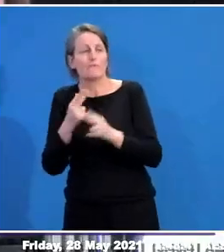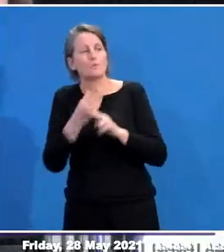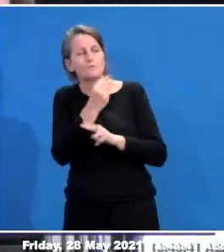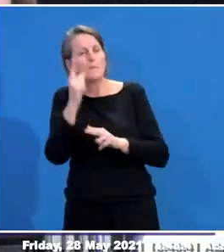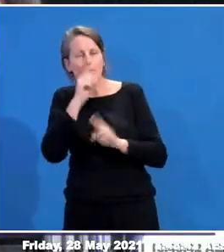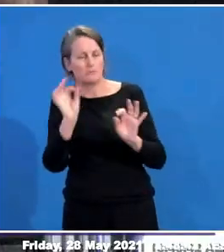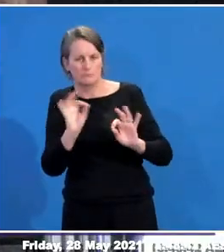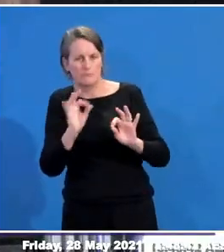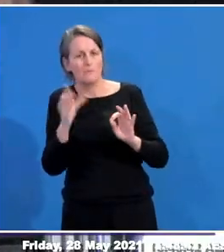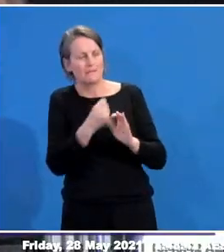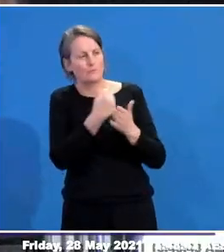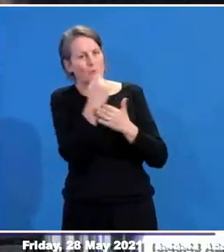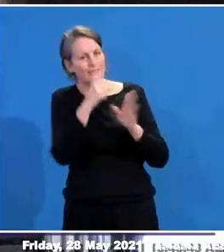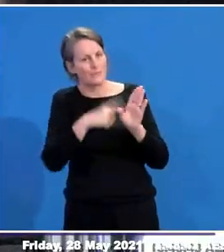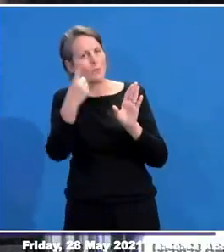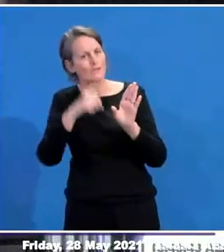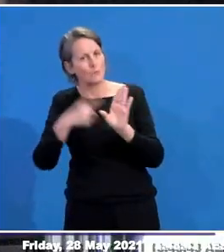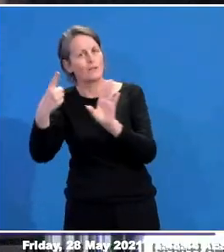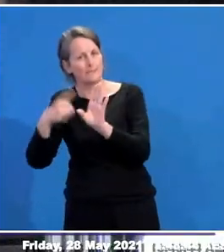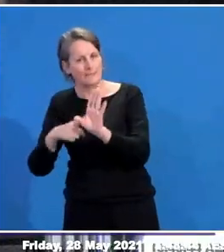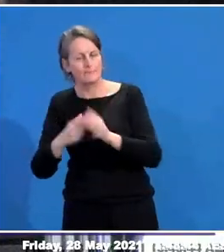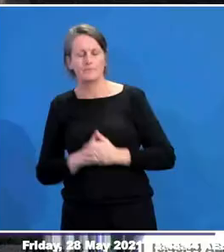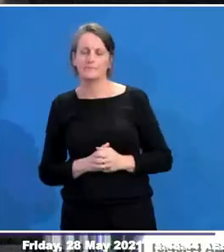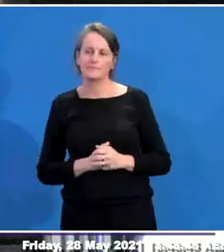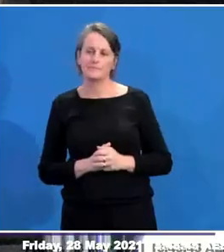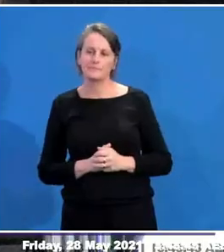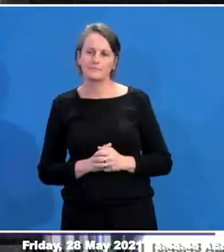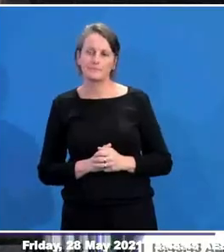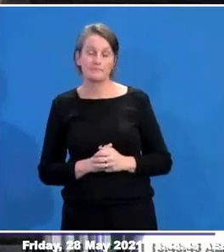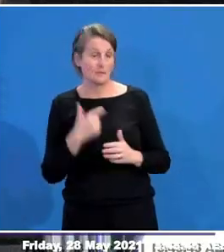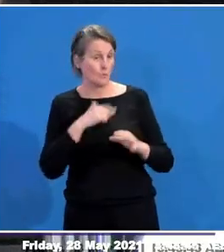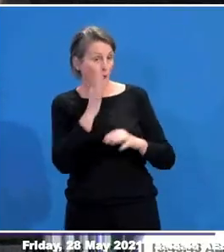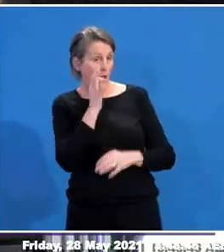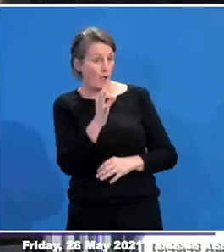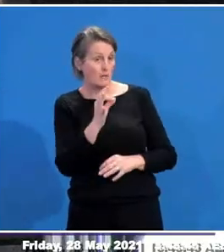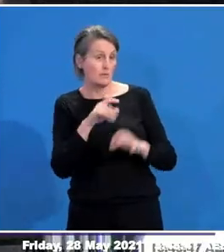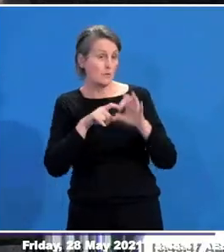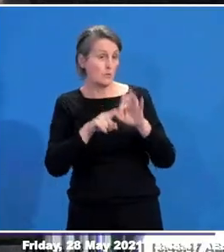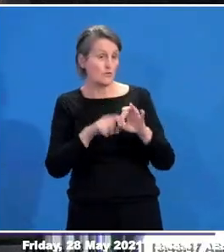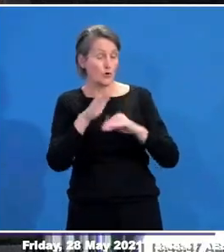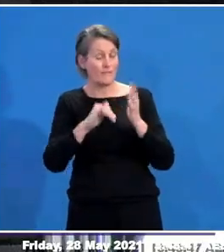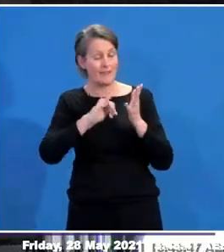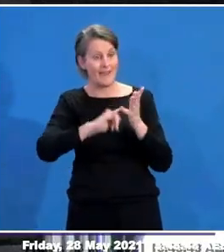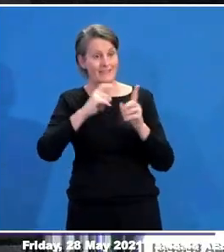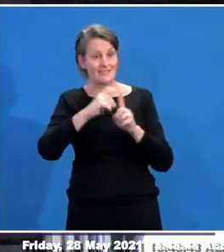I would like to ask you about accommodation funding. I believe this is referred to as SDA funding; is that right? MR McNAUGHTON: Yes.